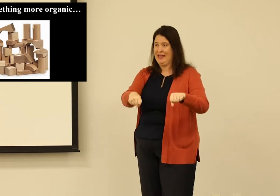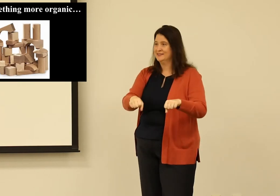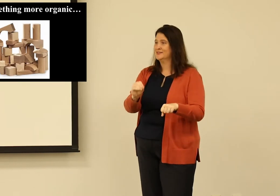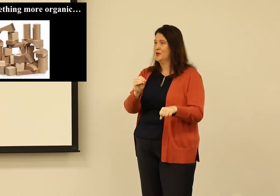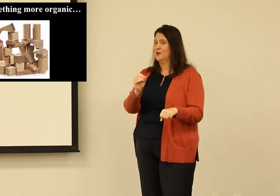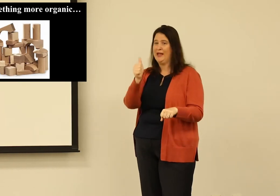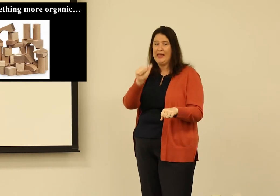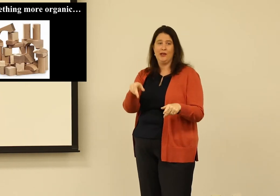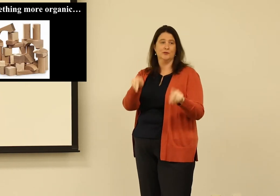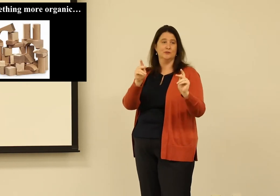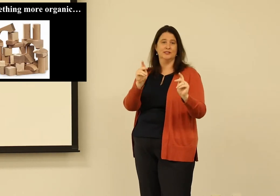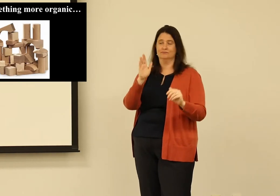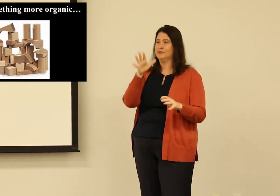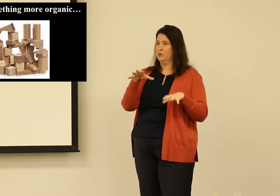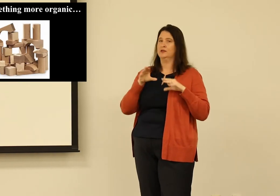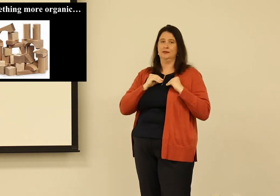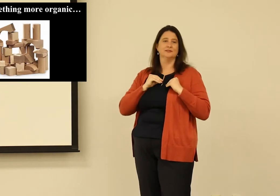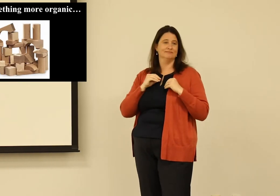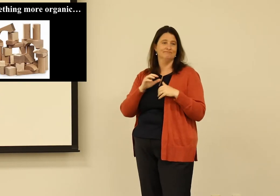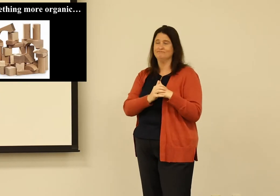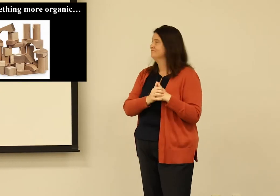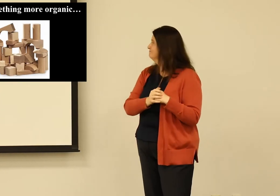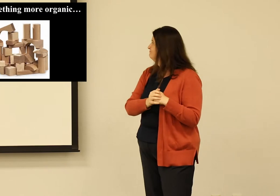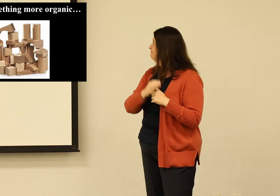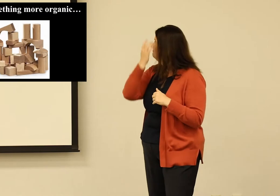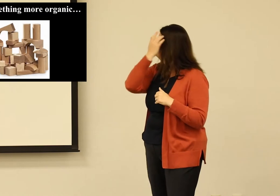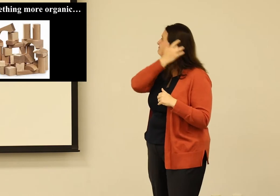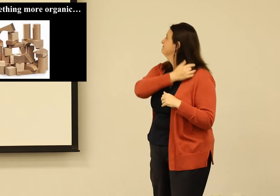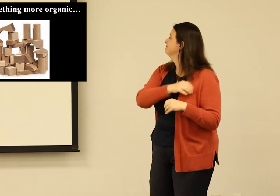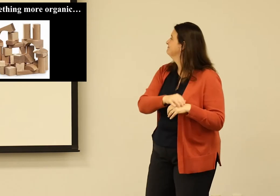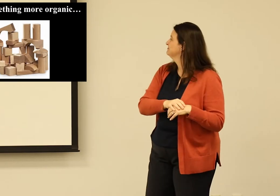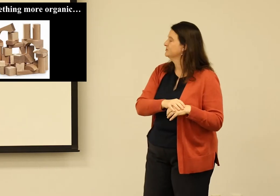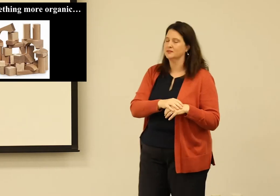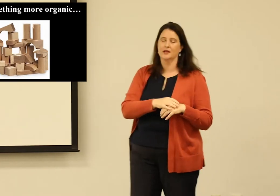"I'm trying to prove to everyone that I can." So any opportunity that came, I took it.